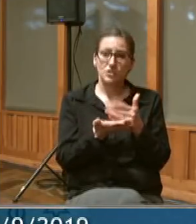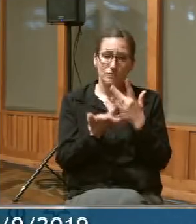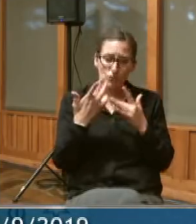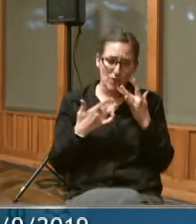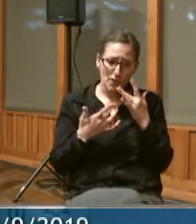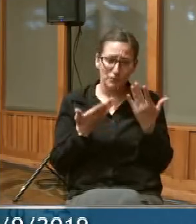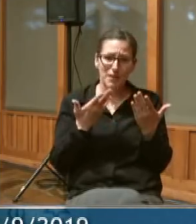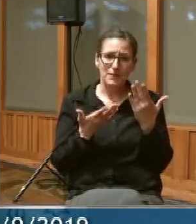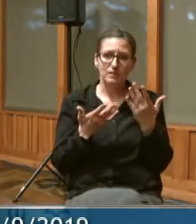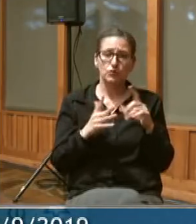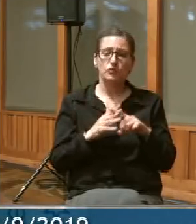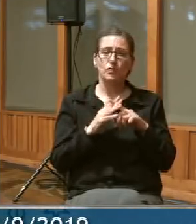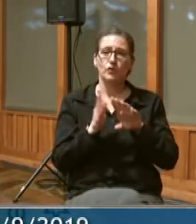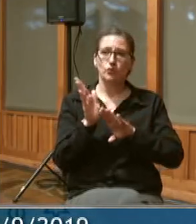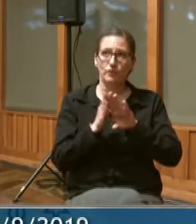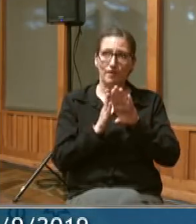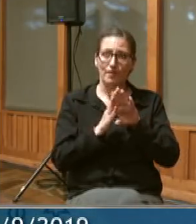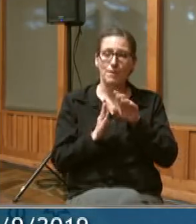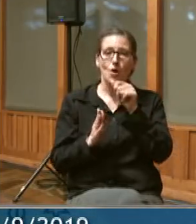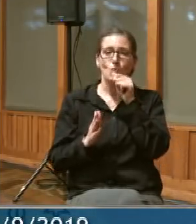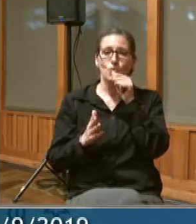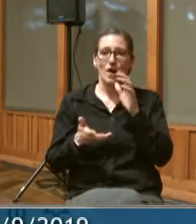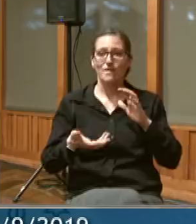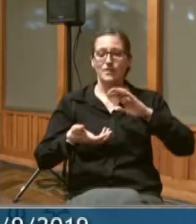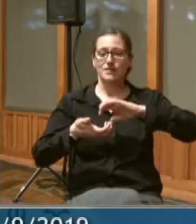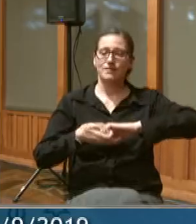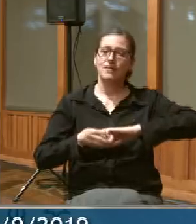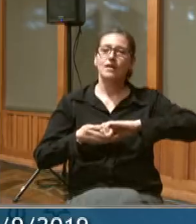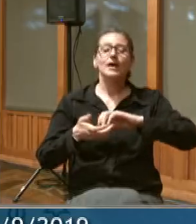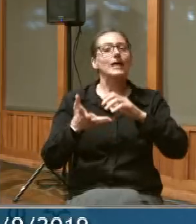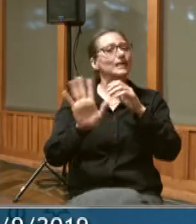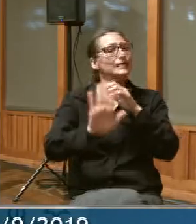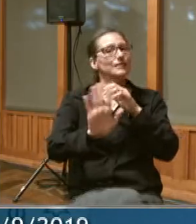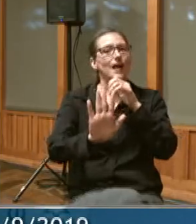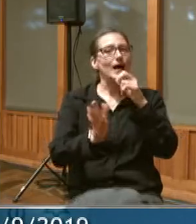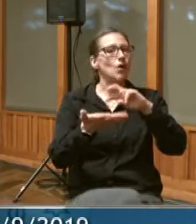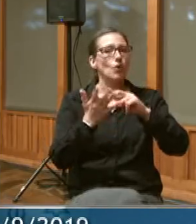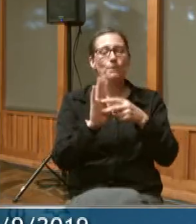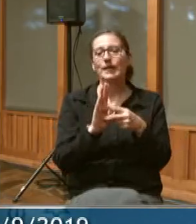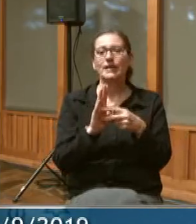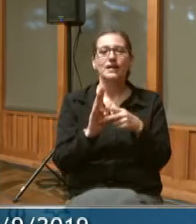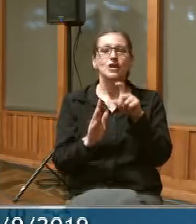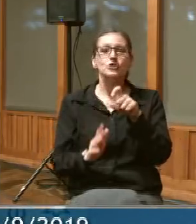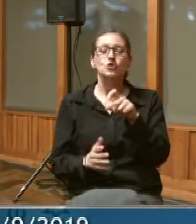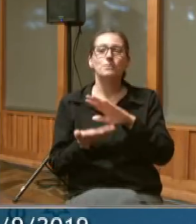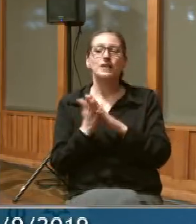ONE. WAYS THAT WE'RE THINKING ABOUT OVER COMING THIS BUDGET SHORTFALL IS TO CREATE PRIVATE PARTNERSHIPS WHICH TO ME SOUNDS